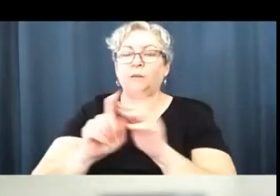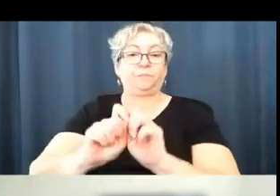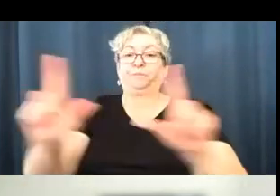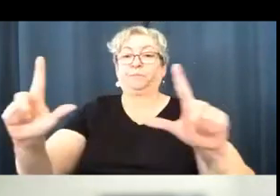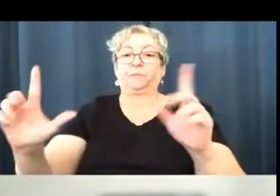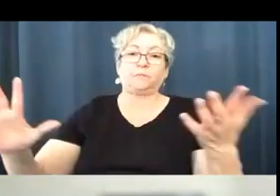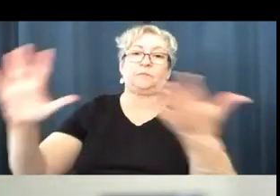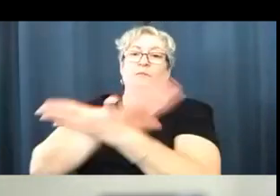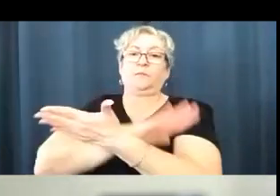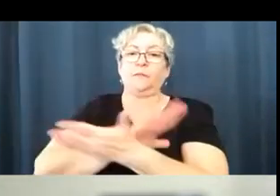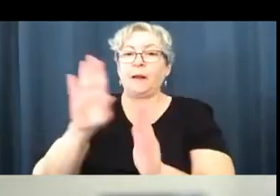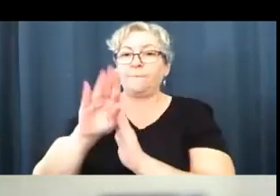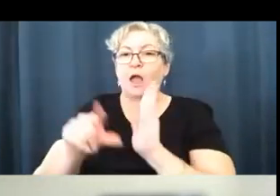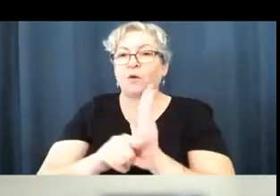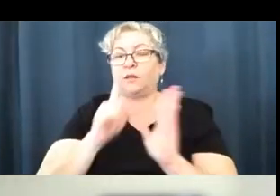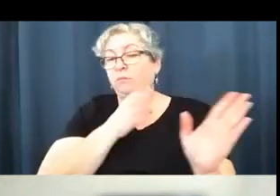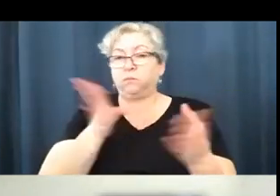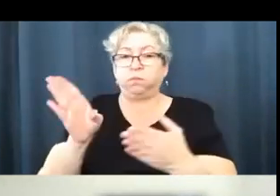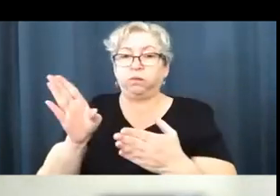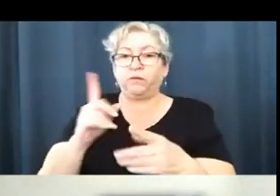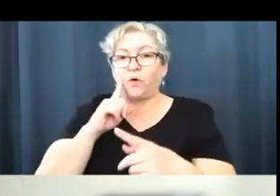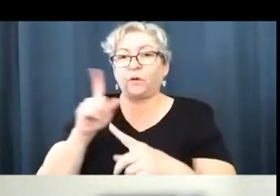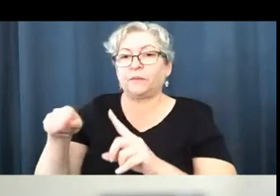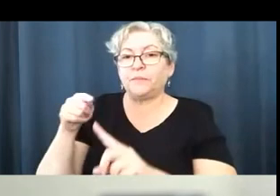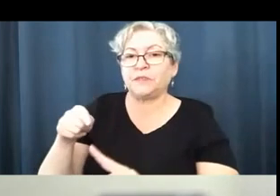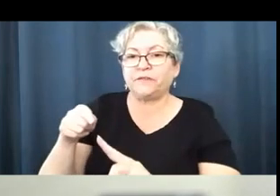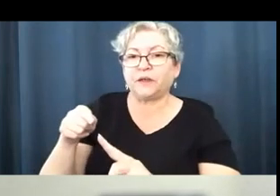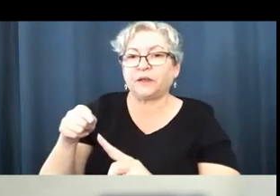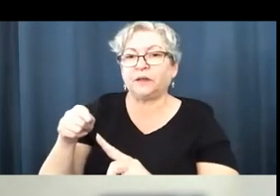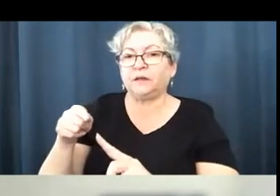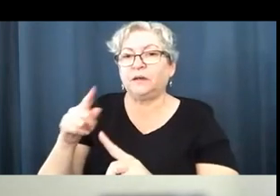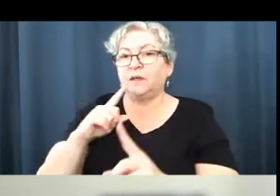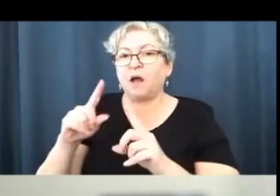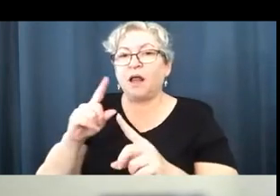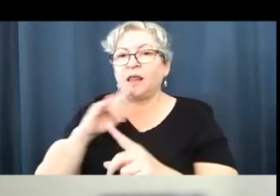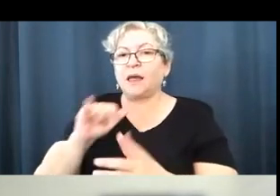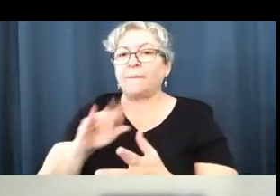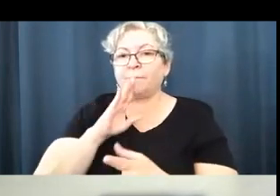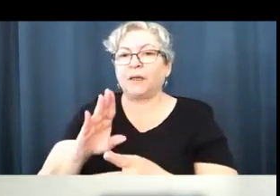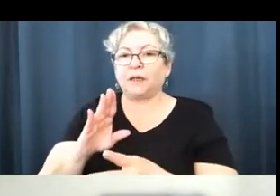and direct your focus to a specific area. Those can be also just general modal dialogues.